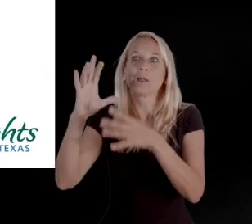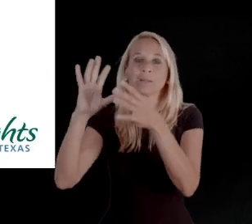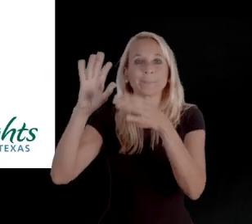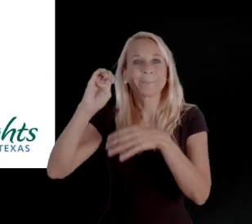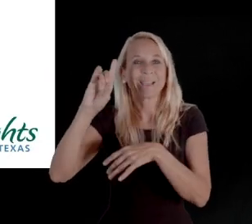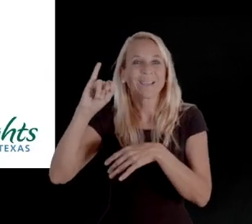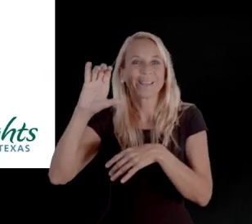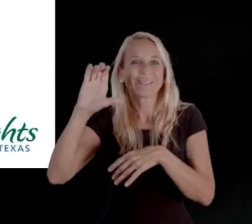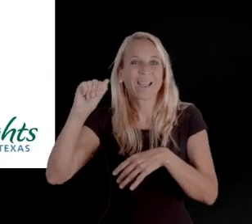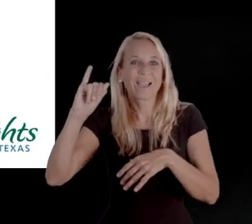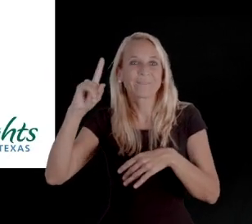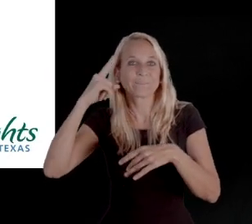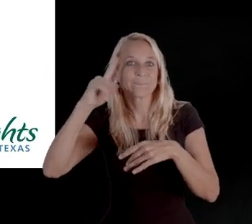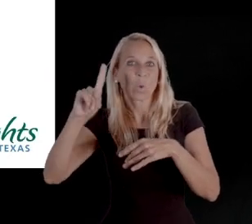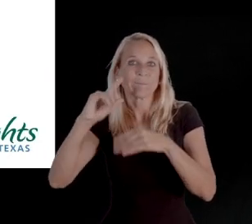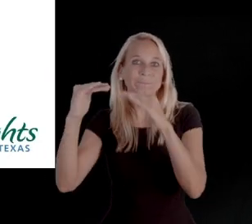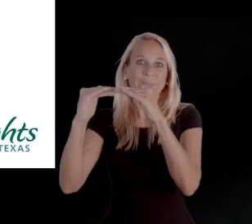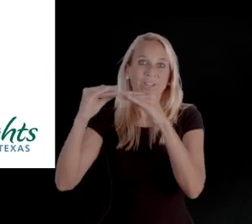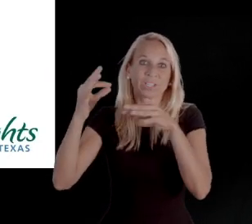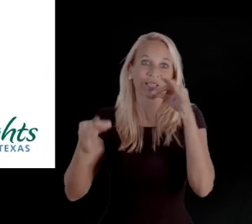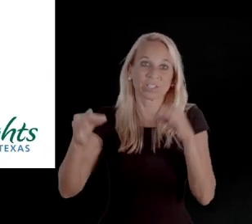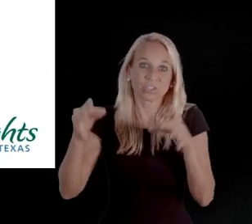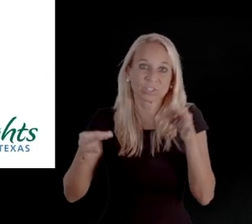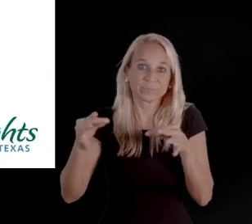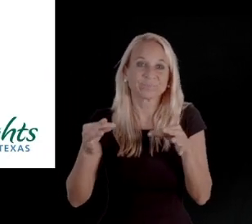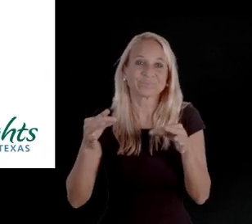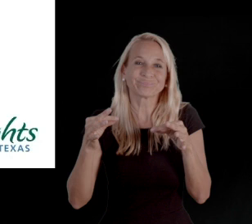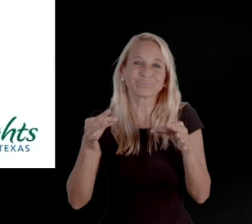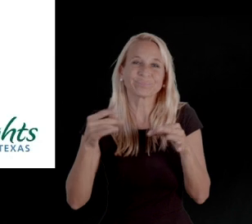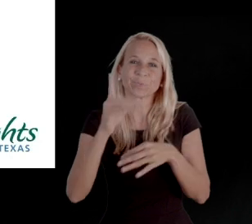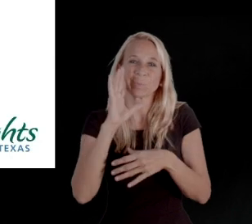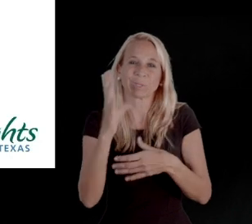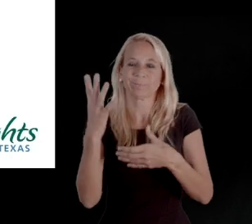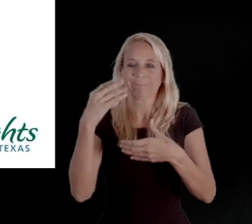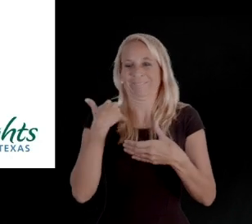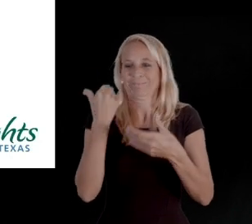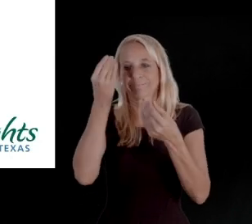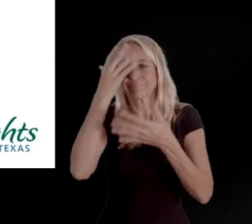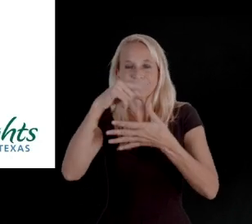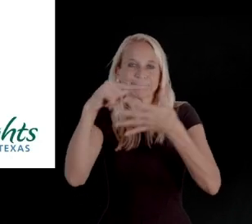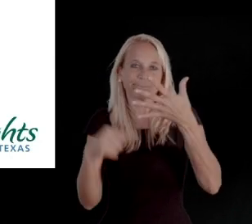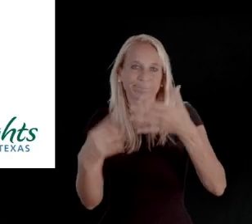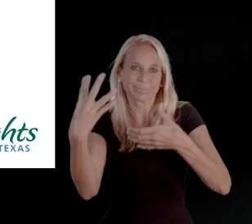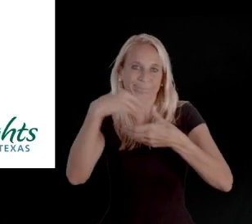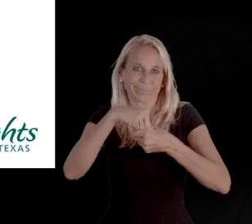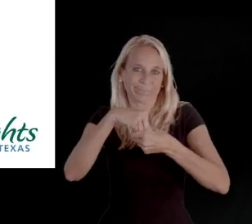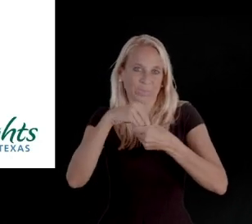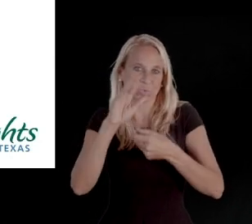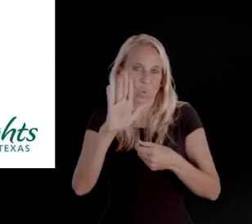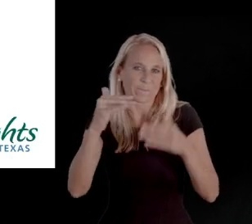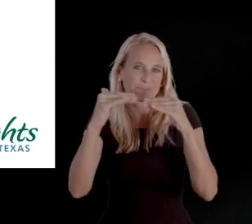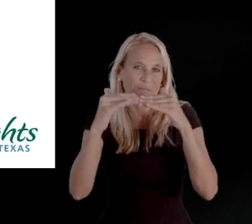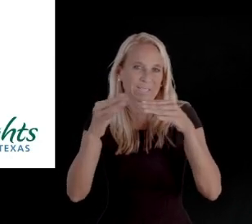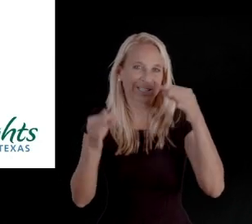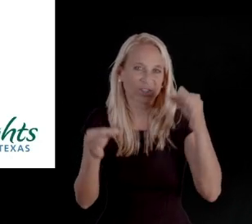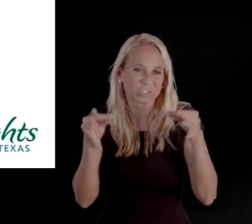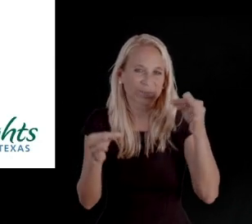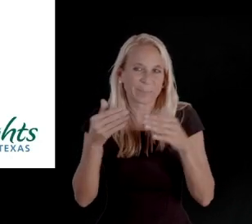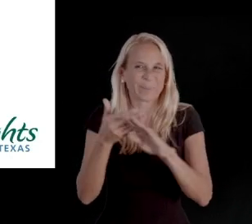Obviously you'd have within your fair hearing notice, you're going to have your prior denial notices included,